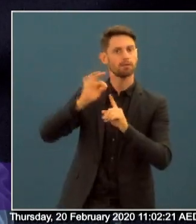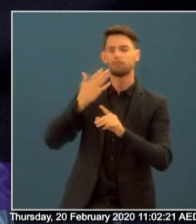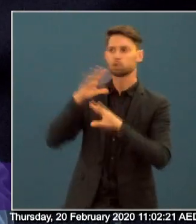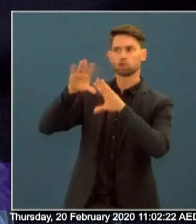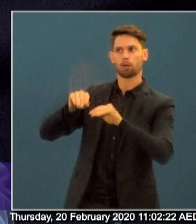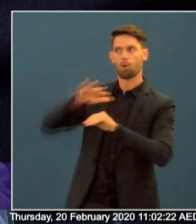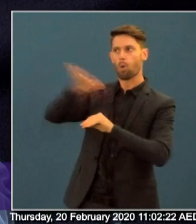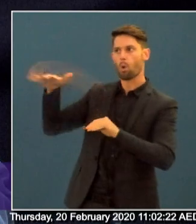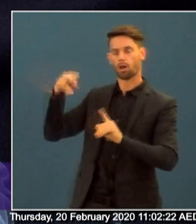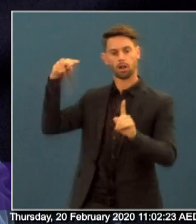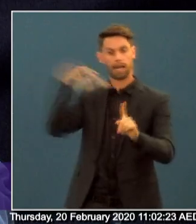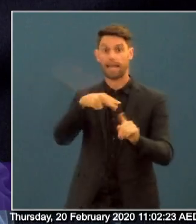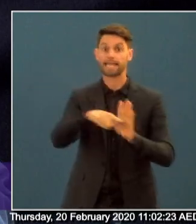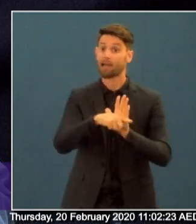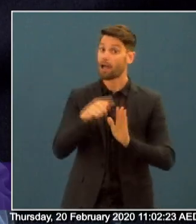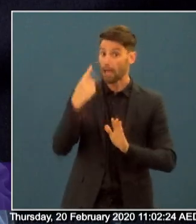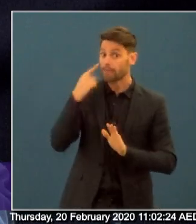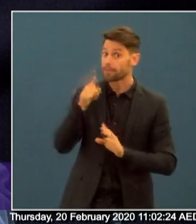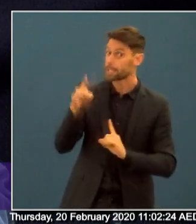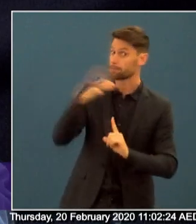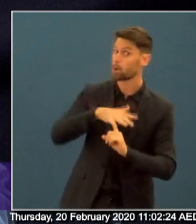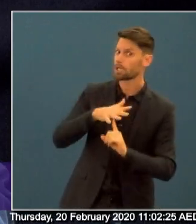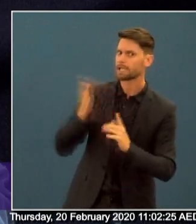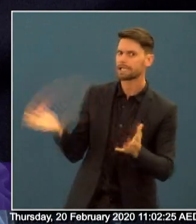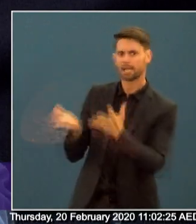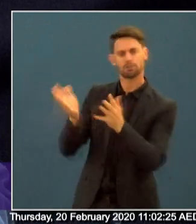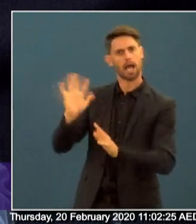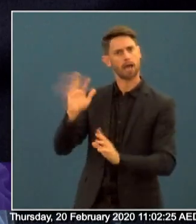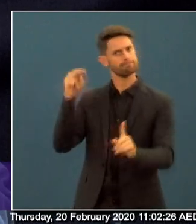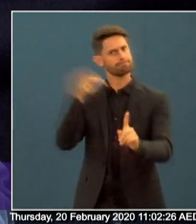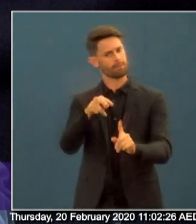of disability, which I fully support, there's also been an unintended consequence.